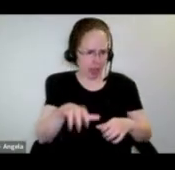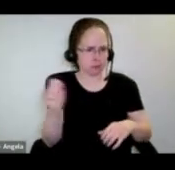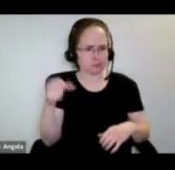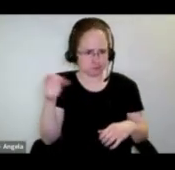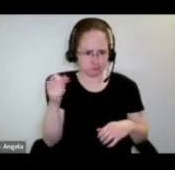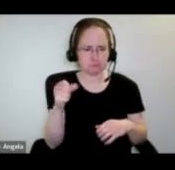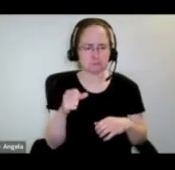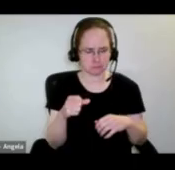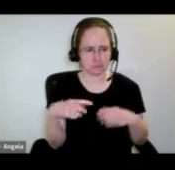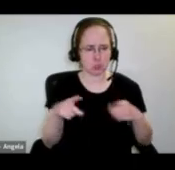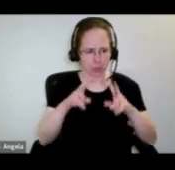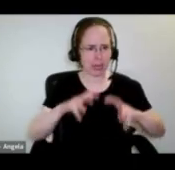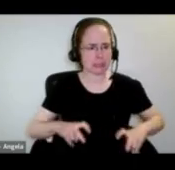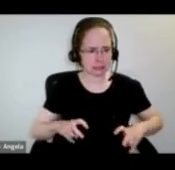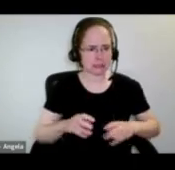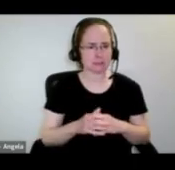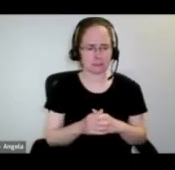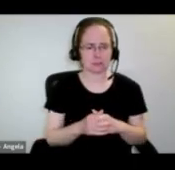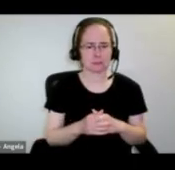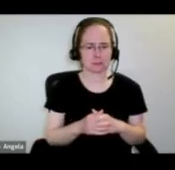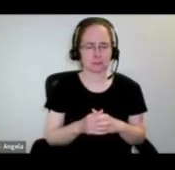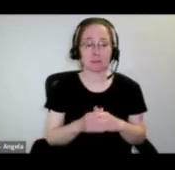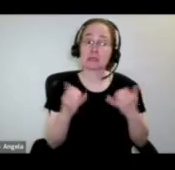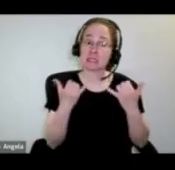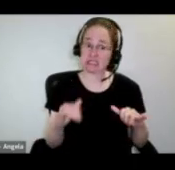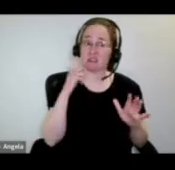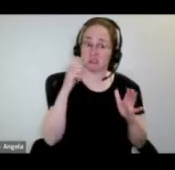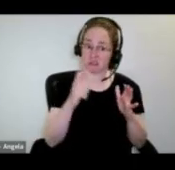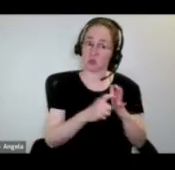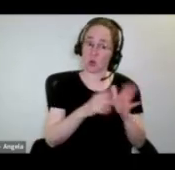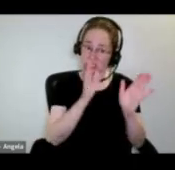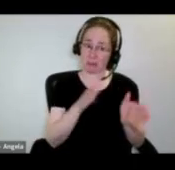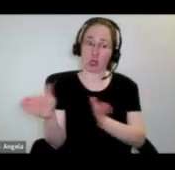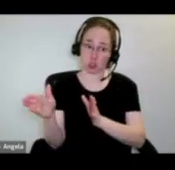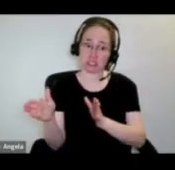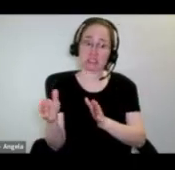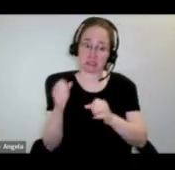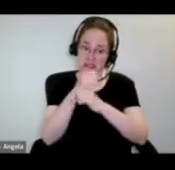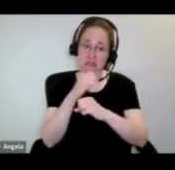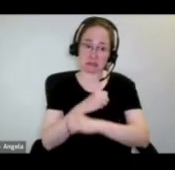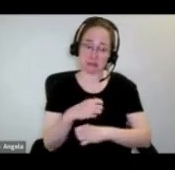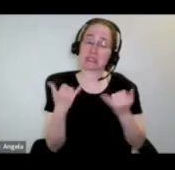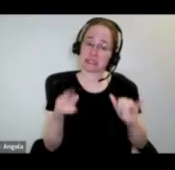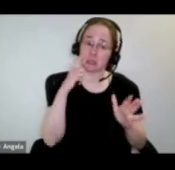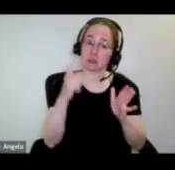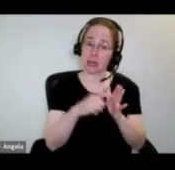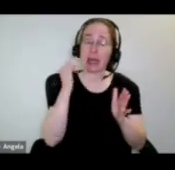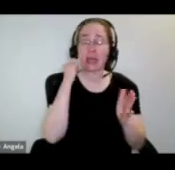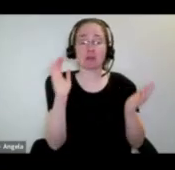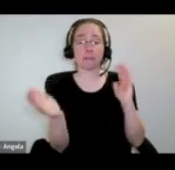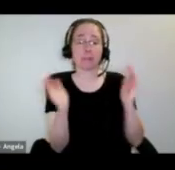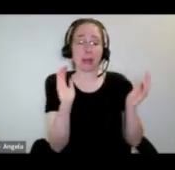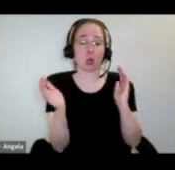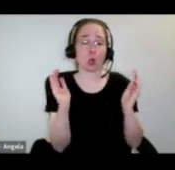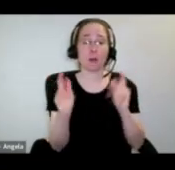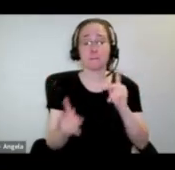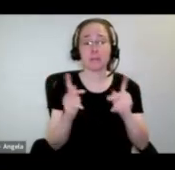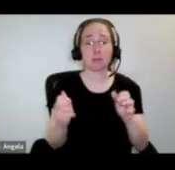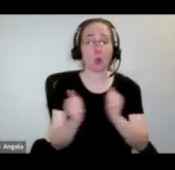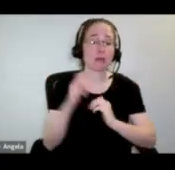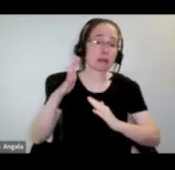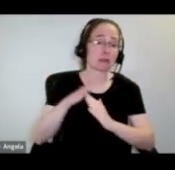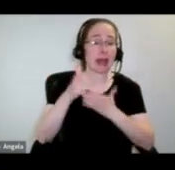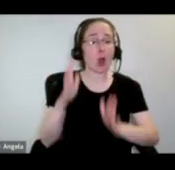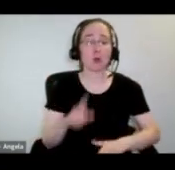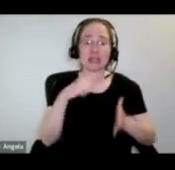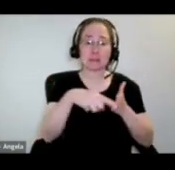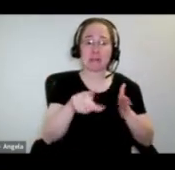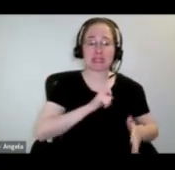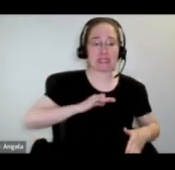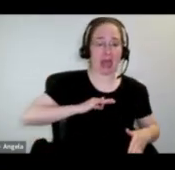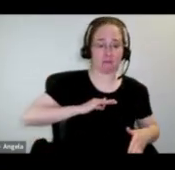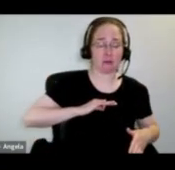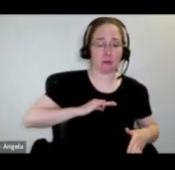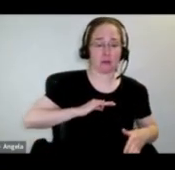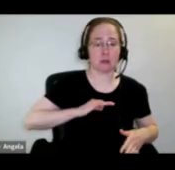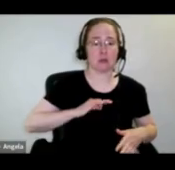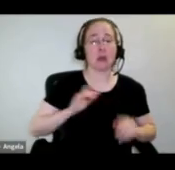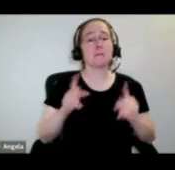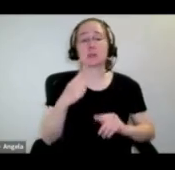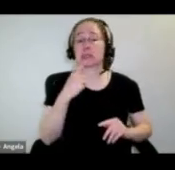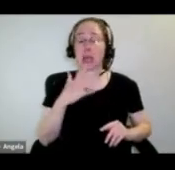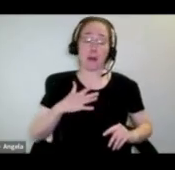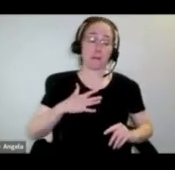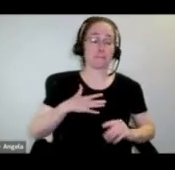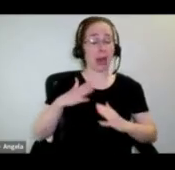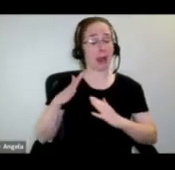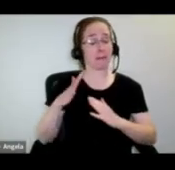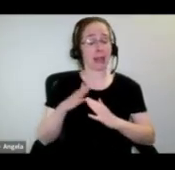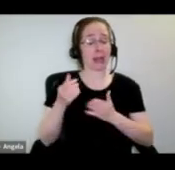Lindsay: Do you live alone? We did account for all of that, in the analyses we did, and we're still seeing these patterns hold up. We are still seeing that when you compare those whose main helper is a paid staff.